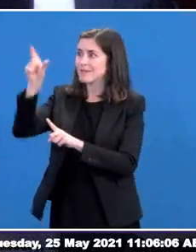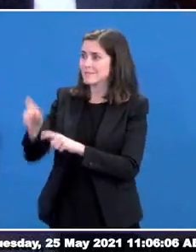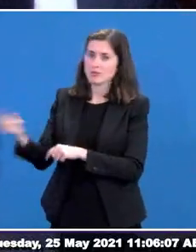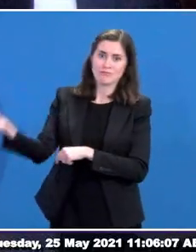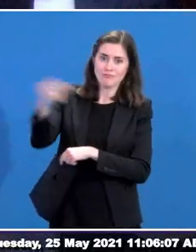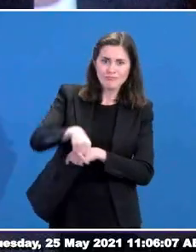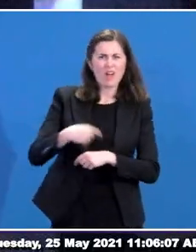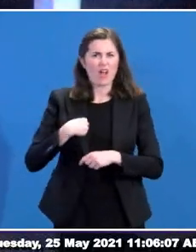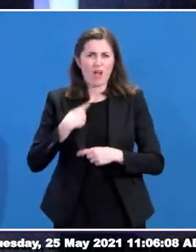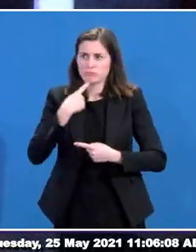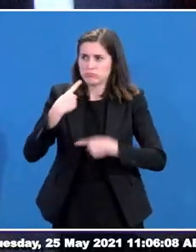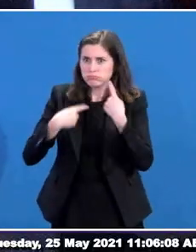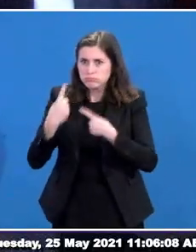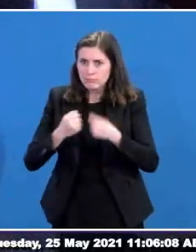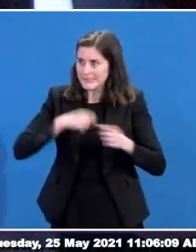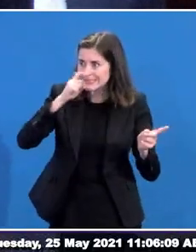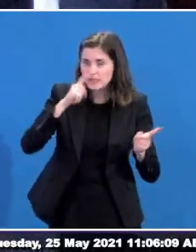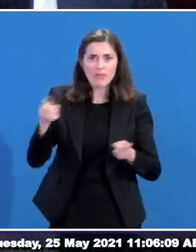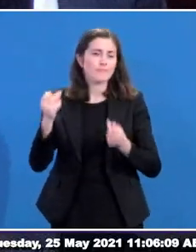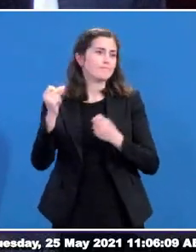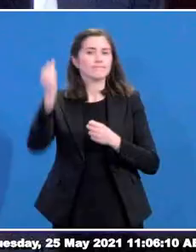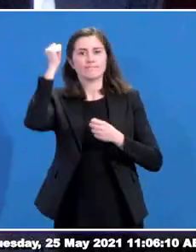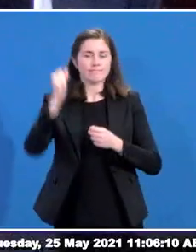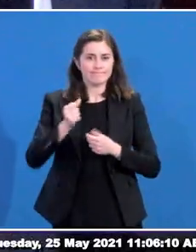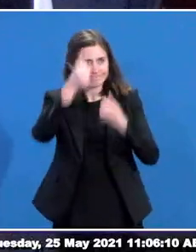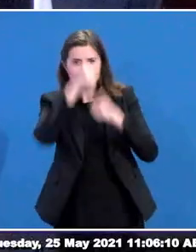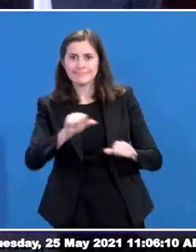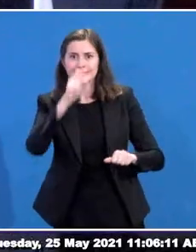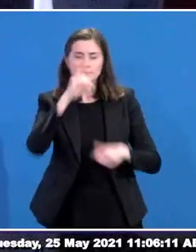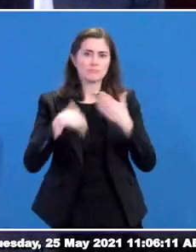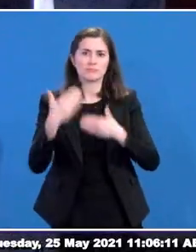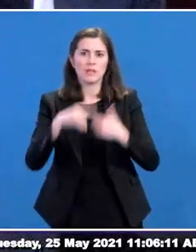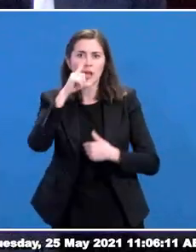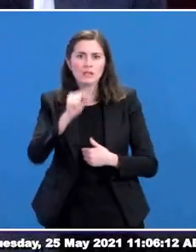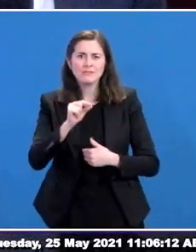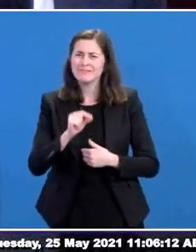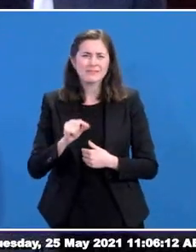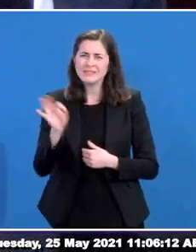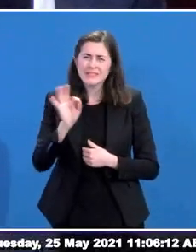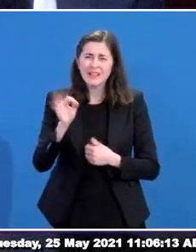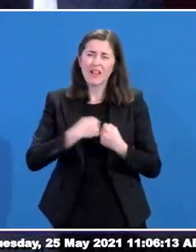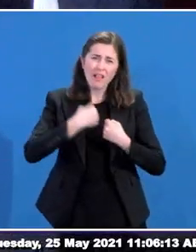of the situation and then they're immediately effective advocates. It's a very long process